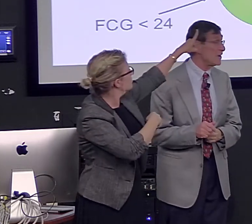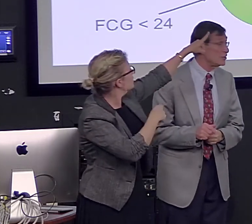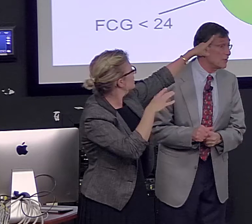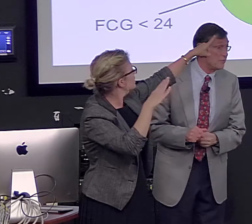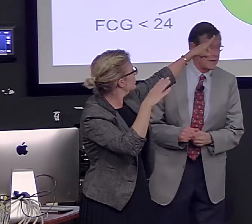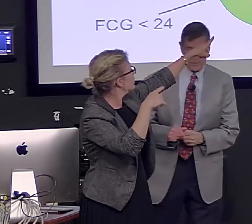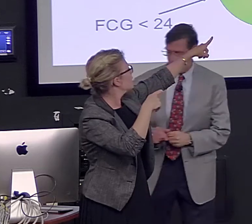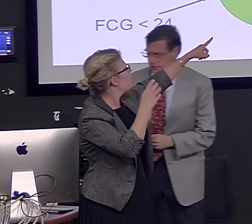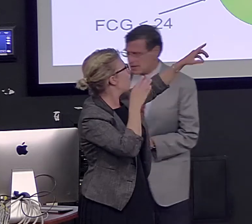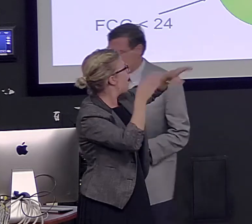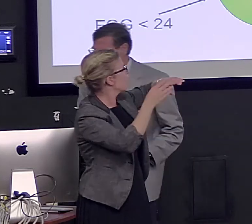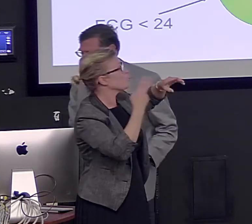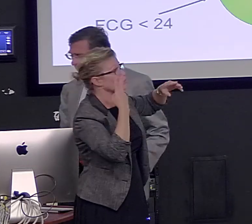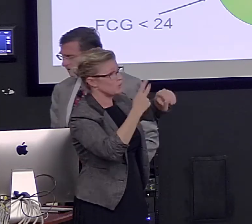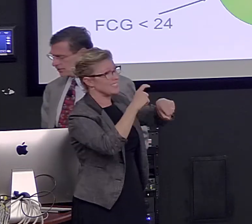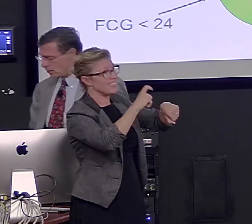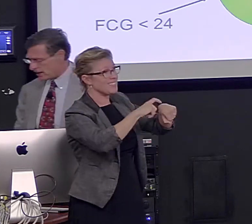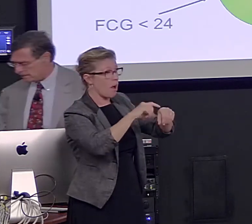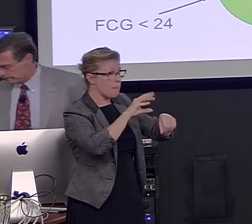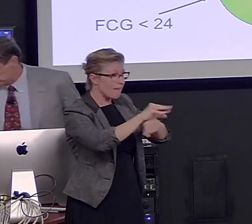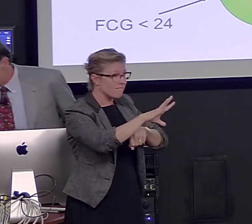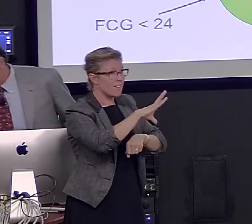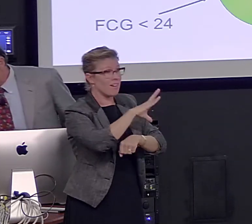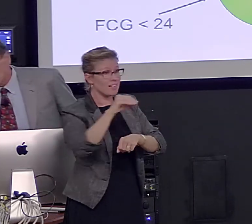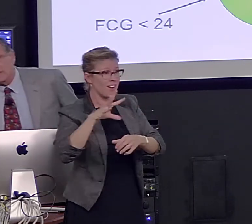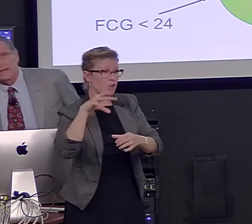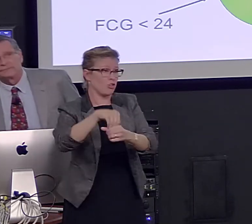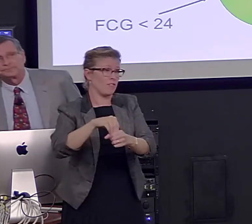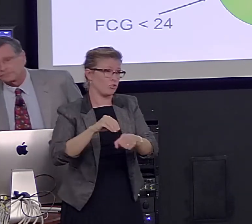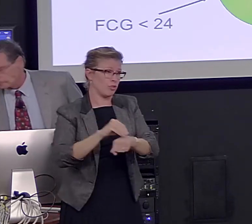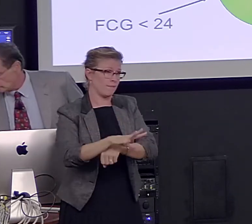an intervention effect but there's a timing effect, as well.